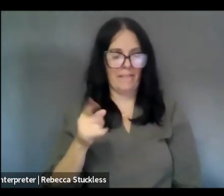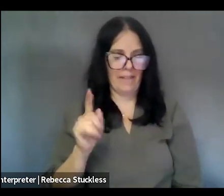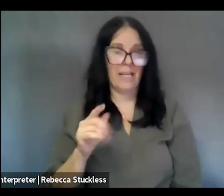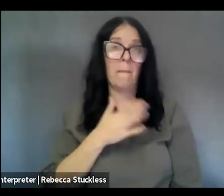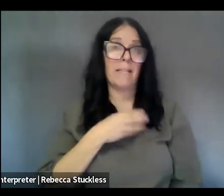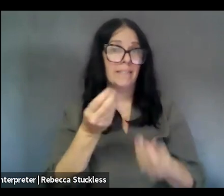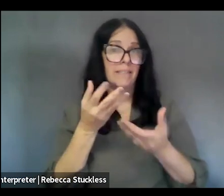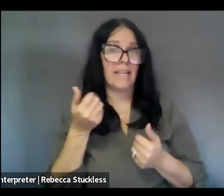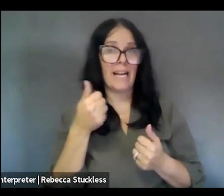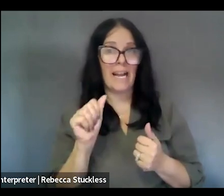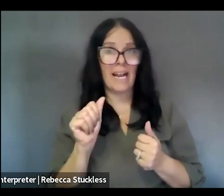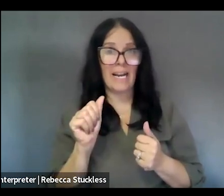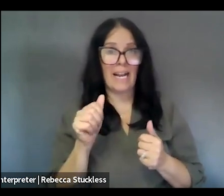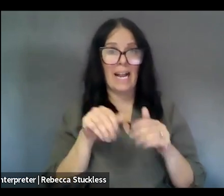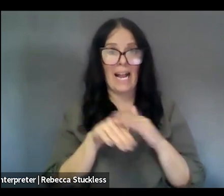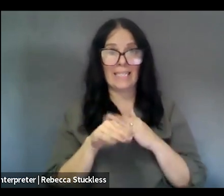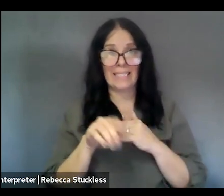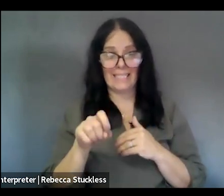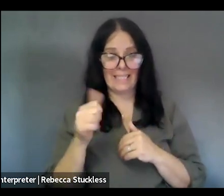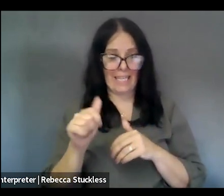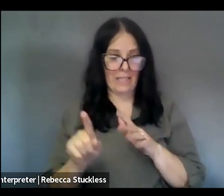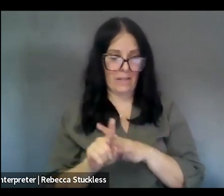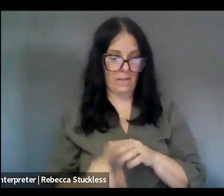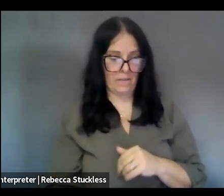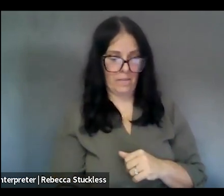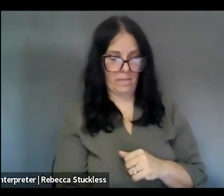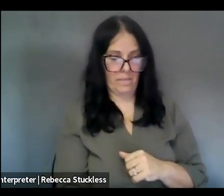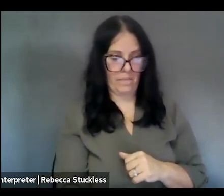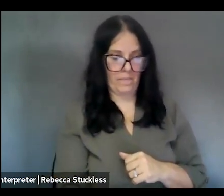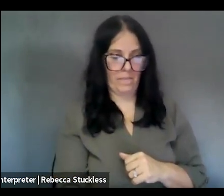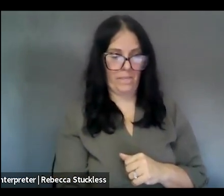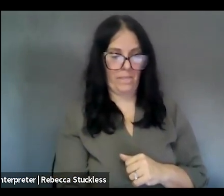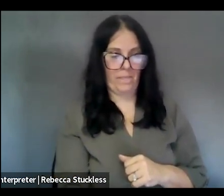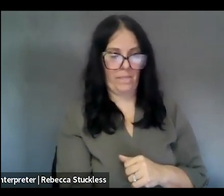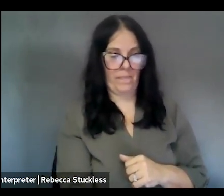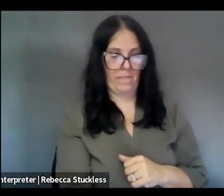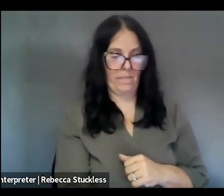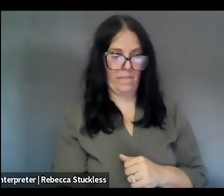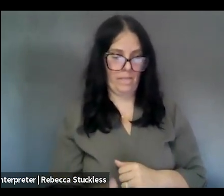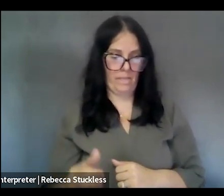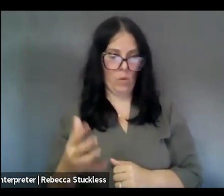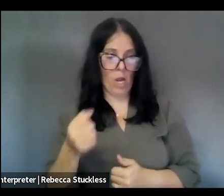any other access needs or troubleshooting in the chat. We also want to remind our panelists to speak